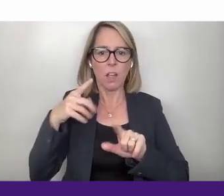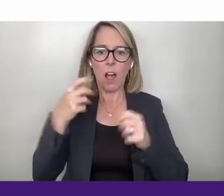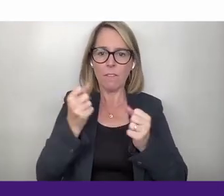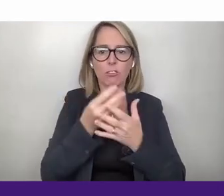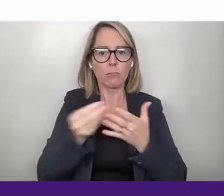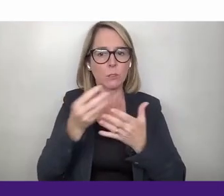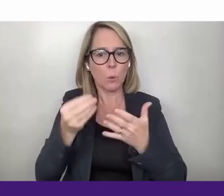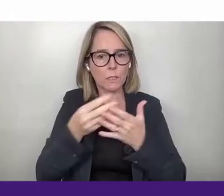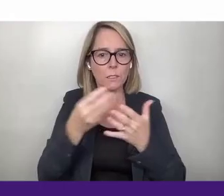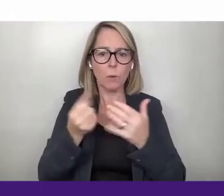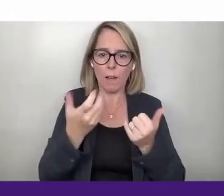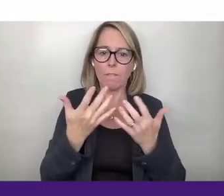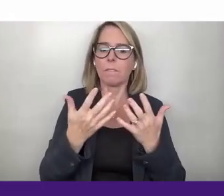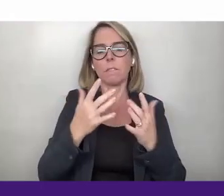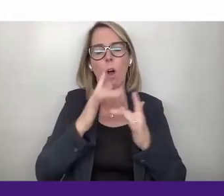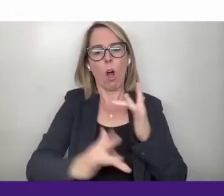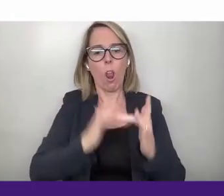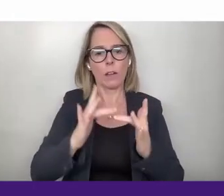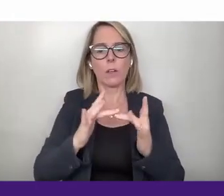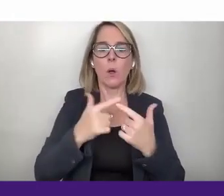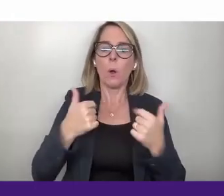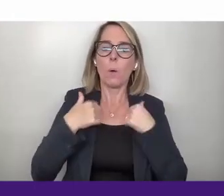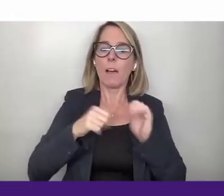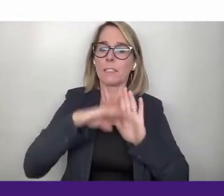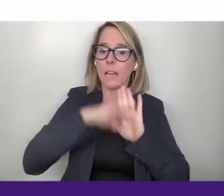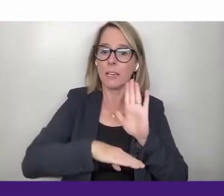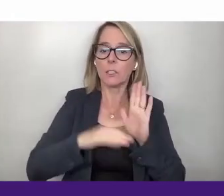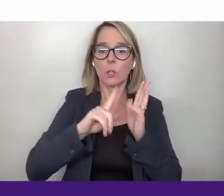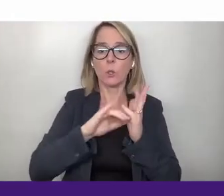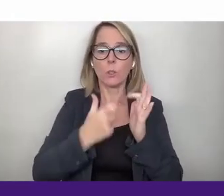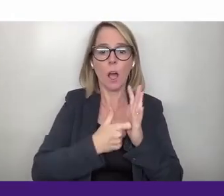These include a standards user guide for the Healthcare of People with Intellectual Disability,